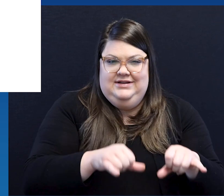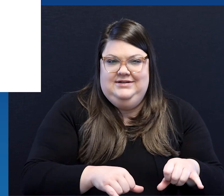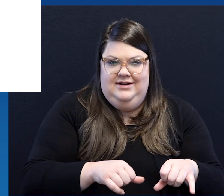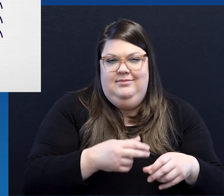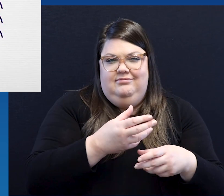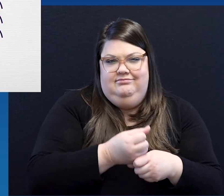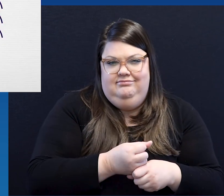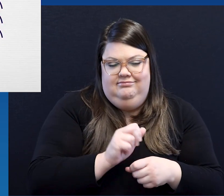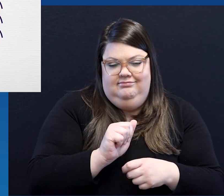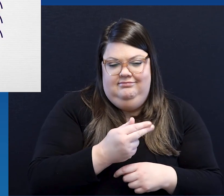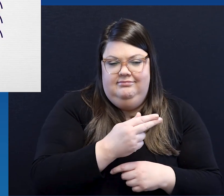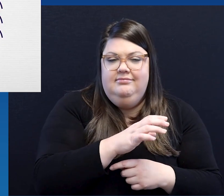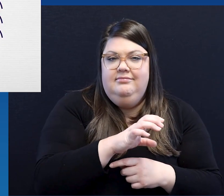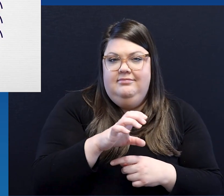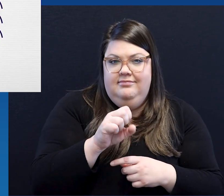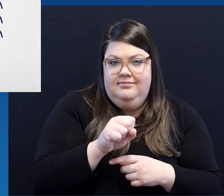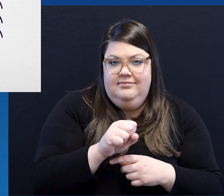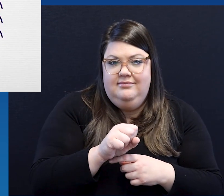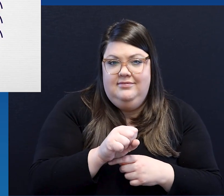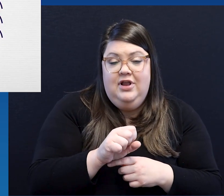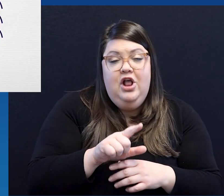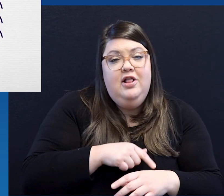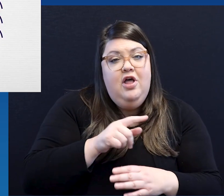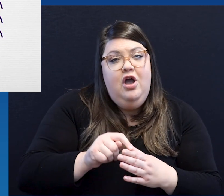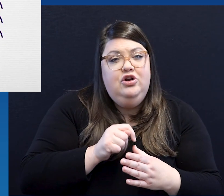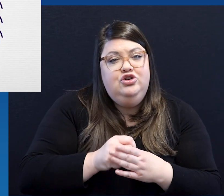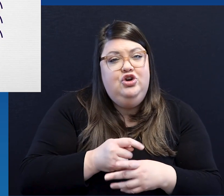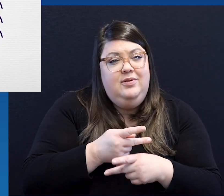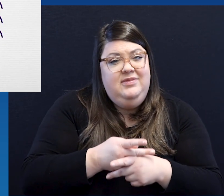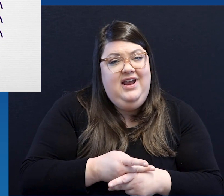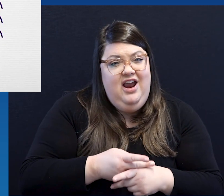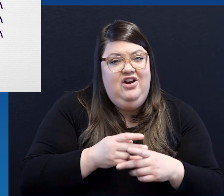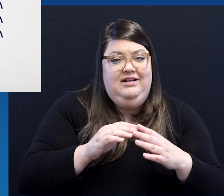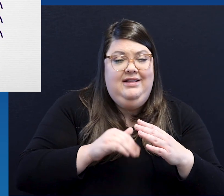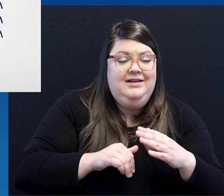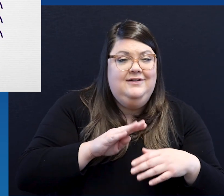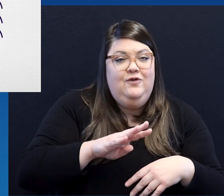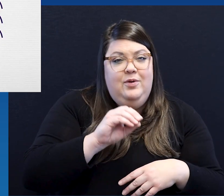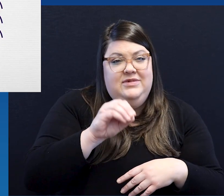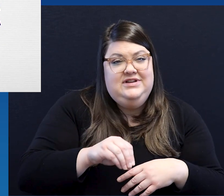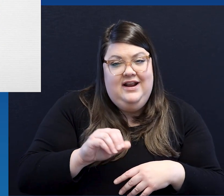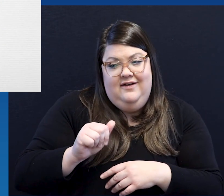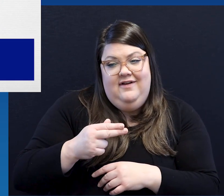The entity that administers Medicaid for Arizona is the Arizona Health Care Cost Containment System